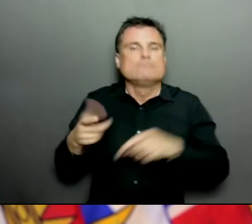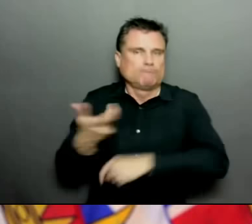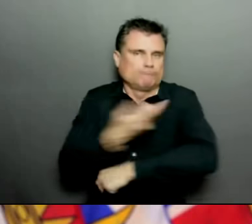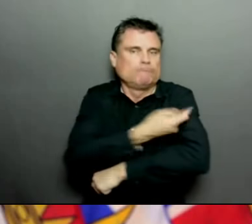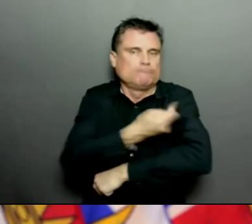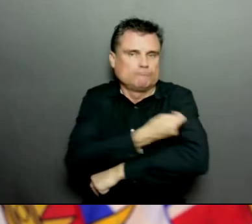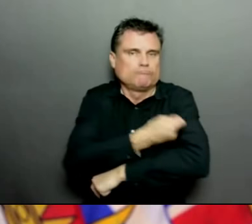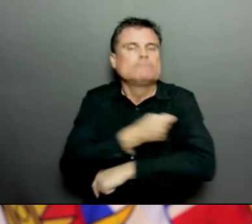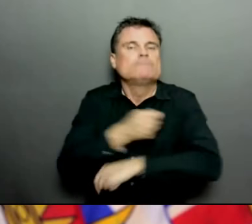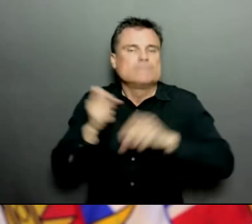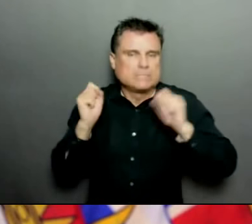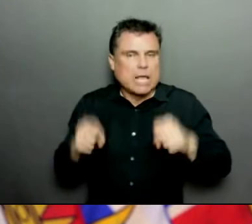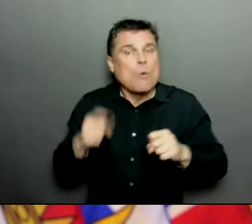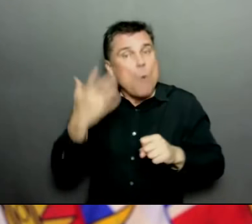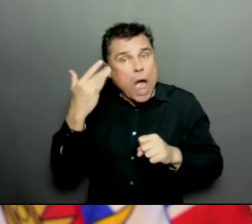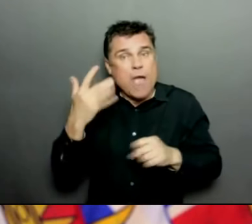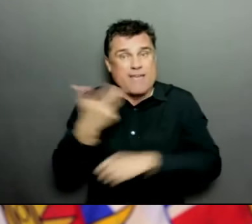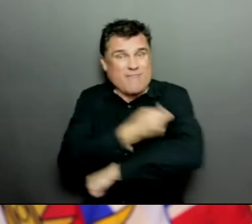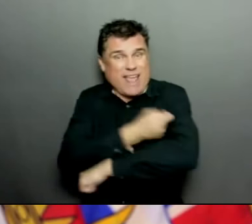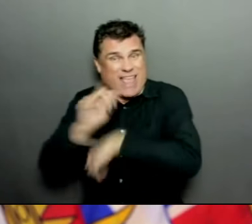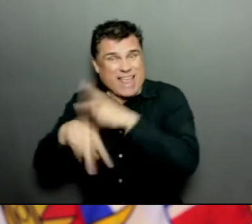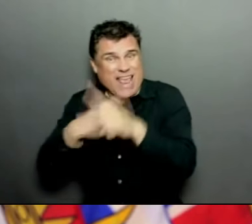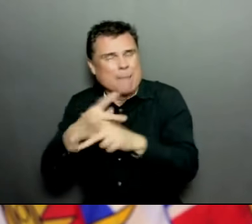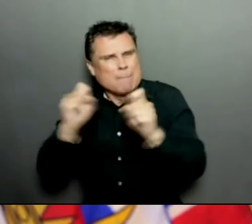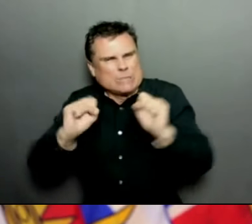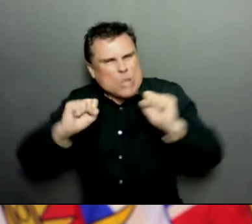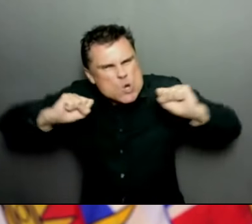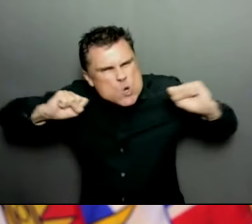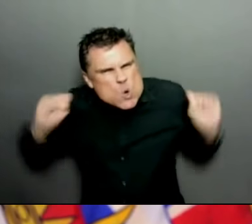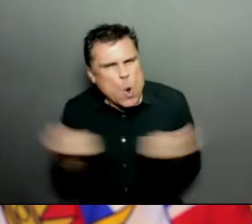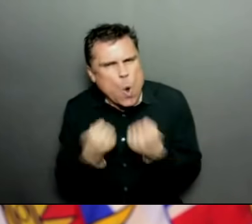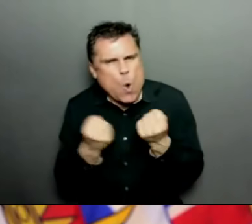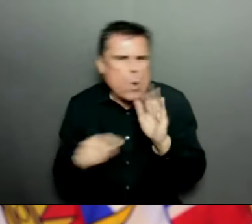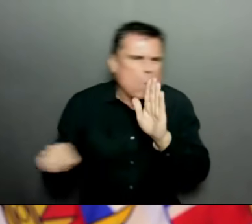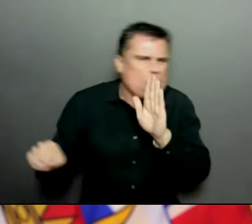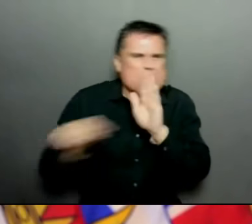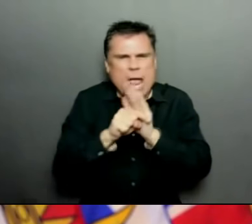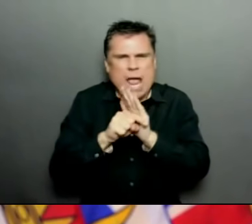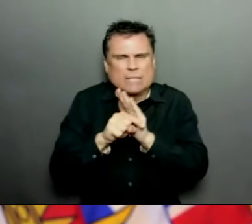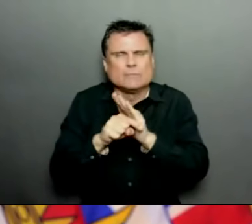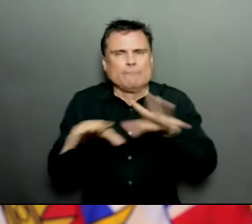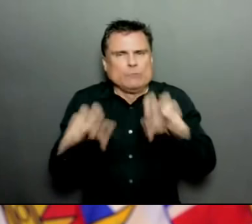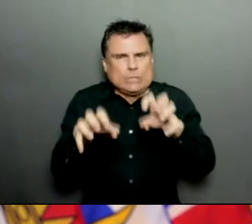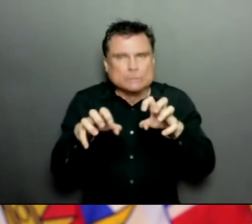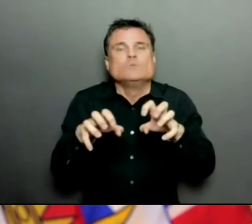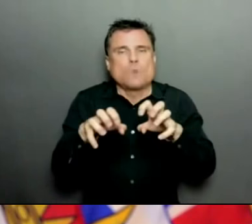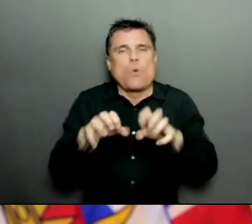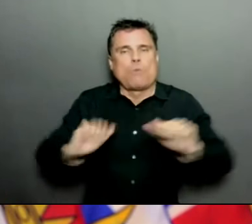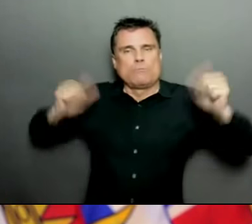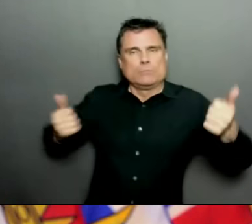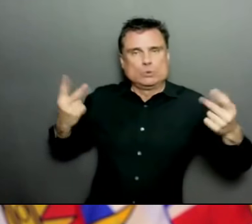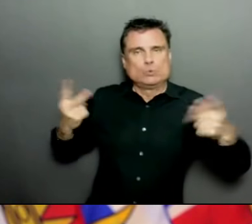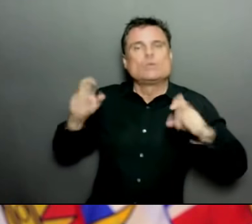because as we know that is where rates and numbers of transmission and disease are highest,